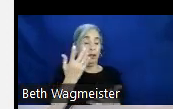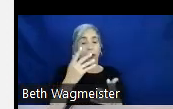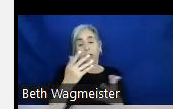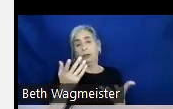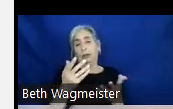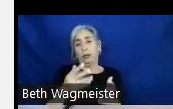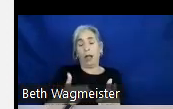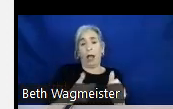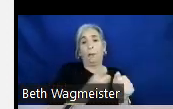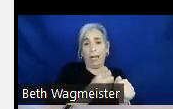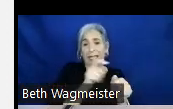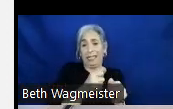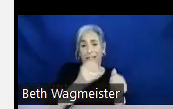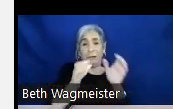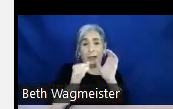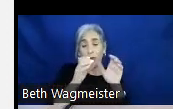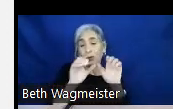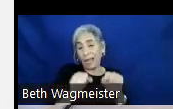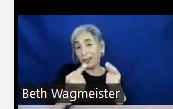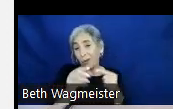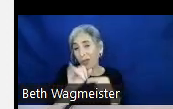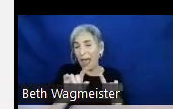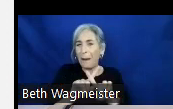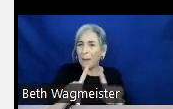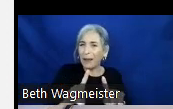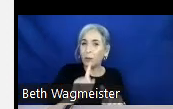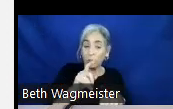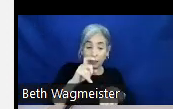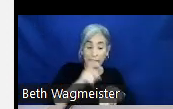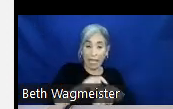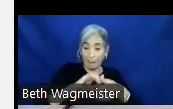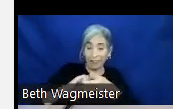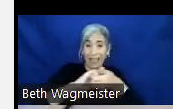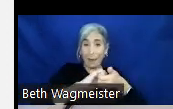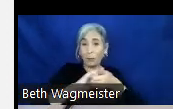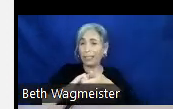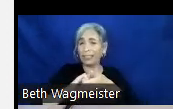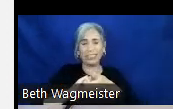to be communicated, but this real time collaboration isn't defined as well.